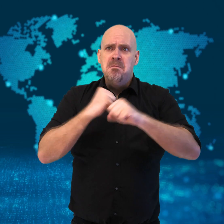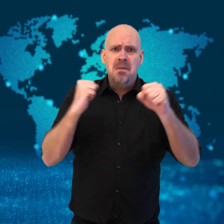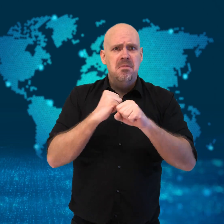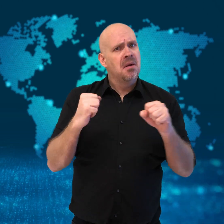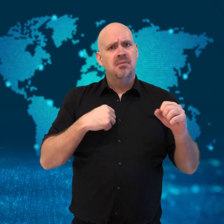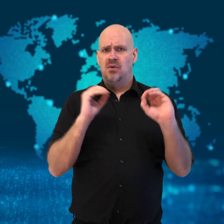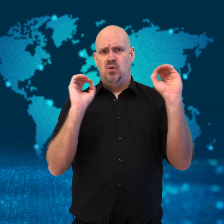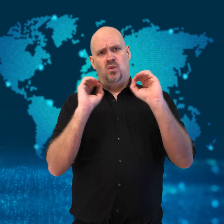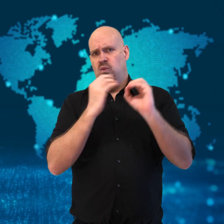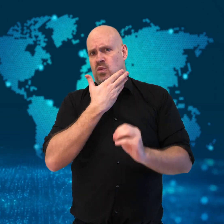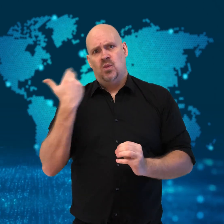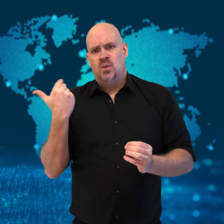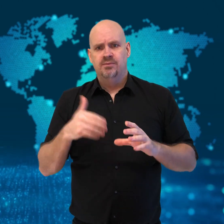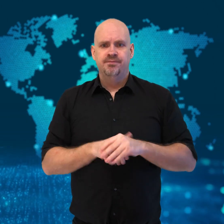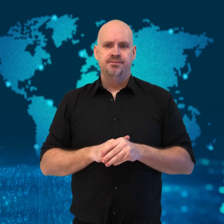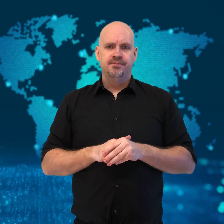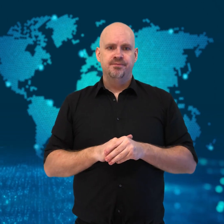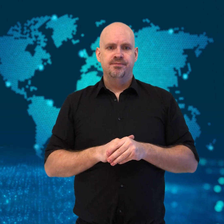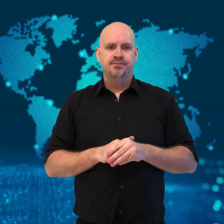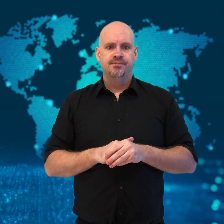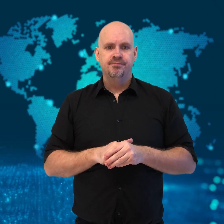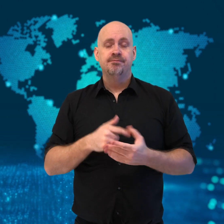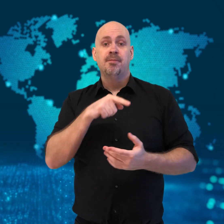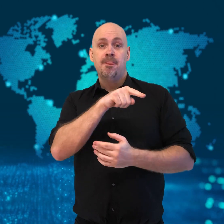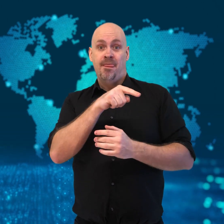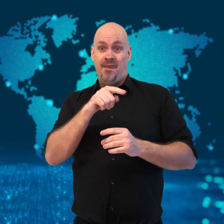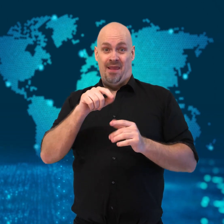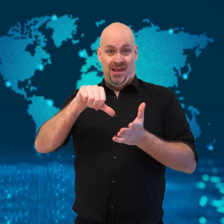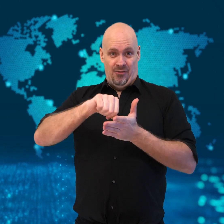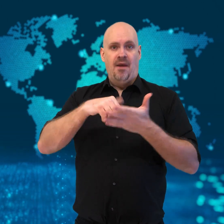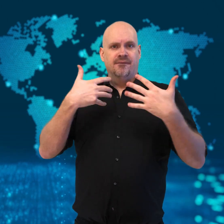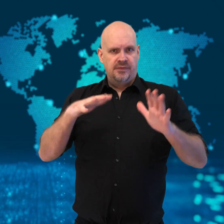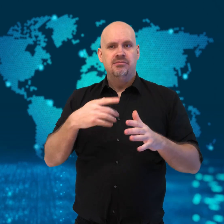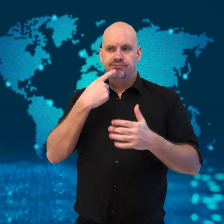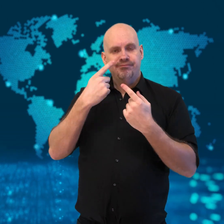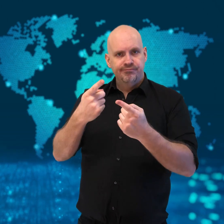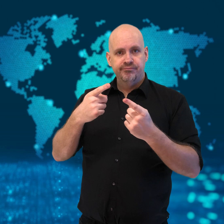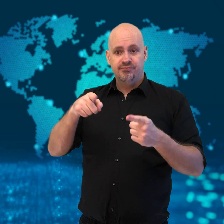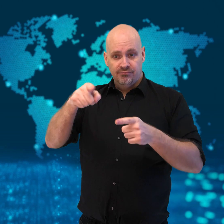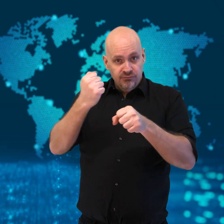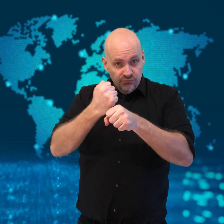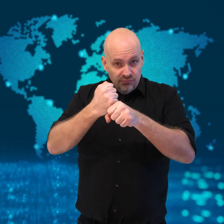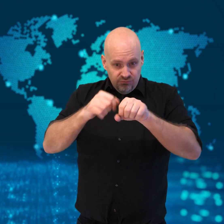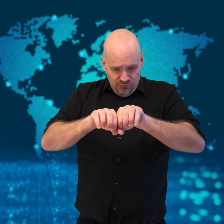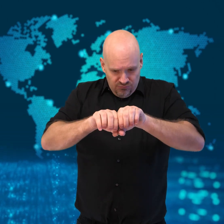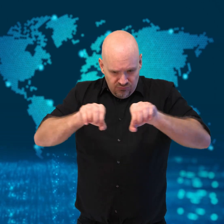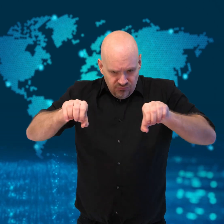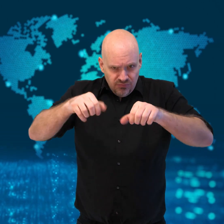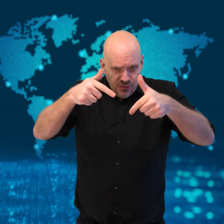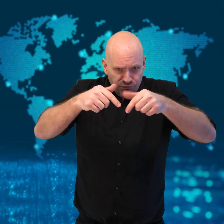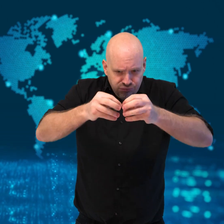However, uranium can also be used to make nuclear bombs.